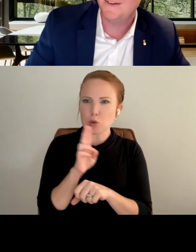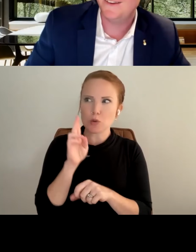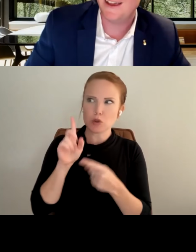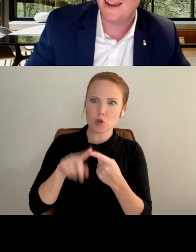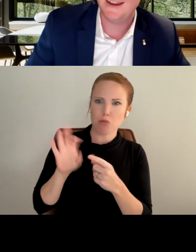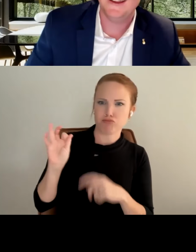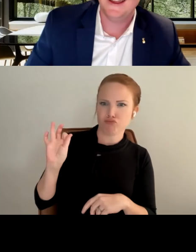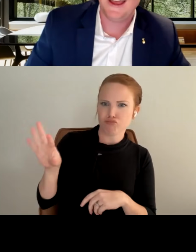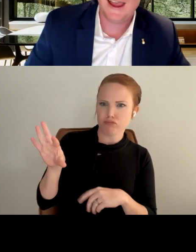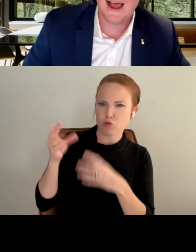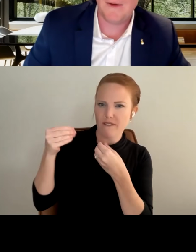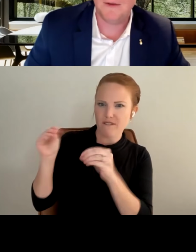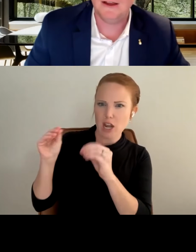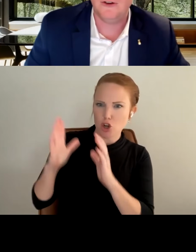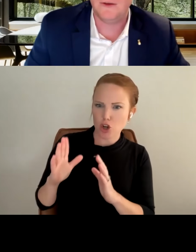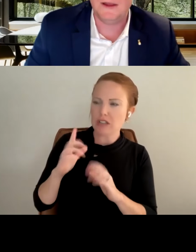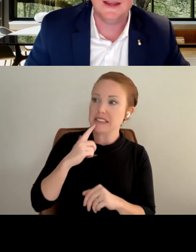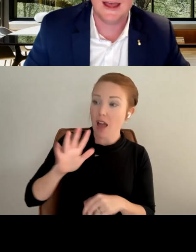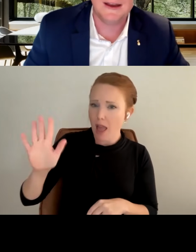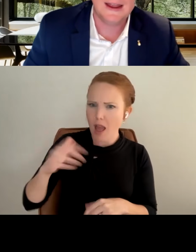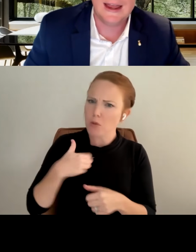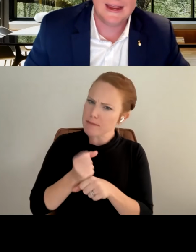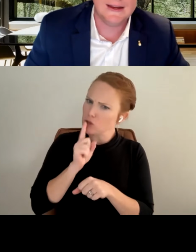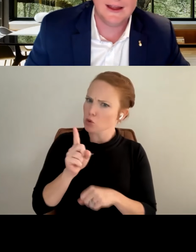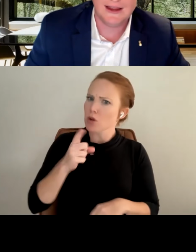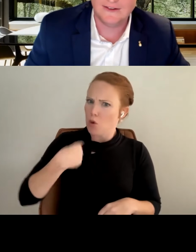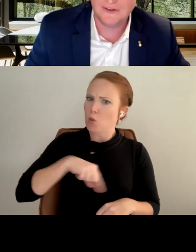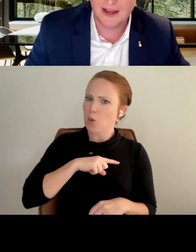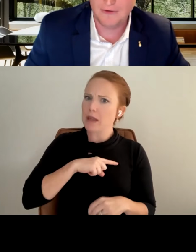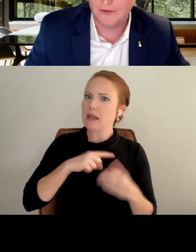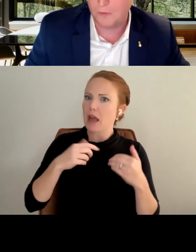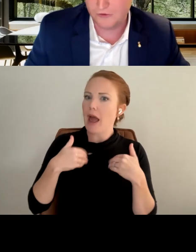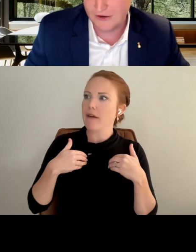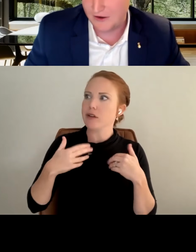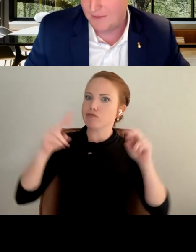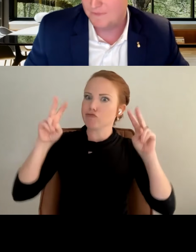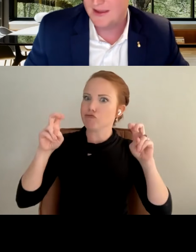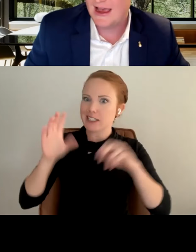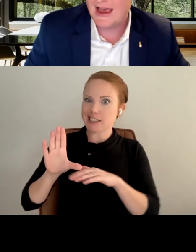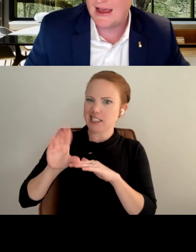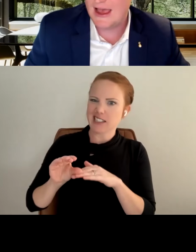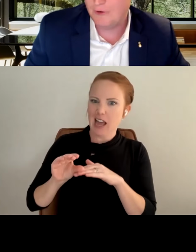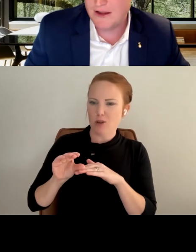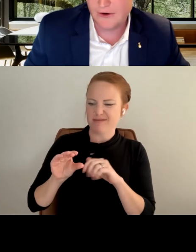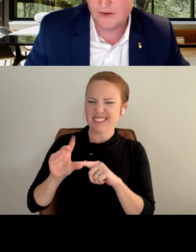to say hey, I want to make sure that we get a discount, but we'll change the name, every year